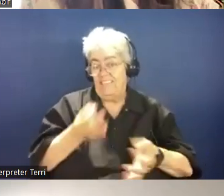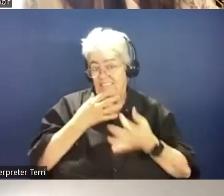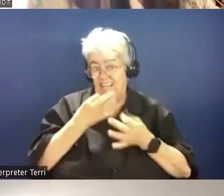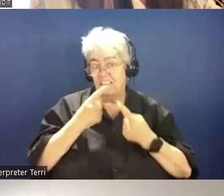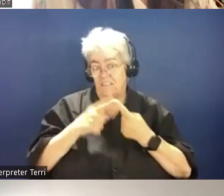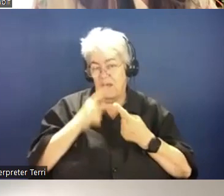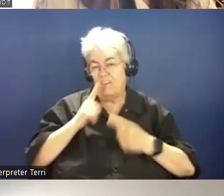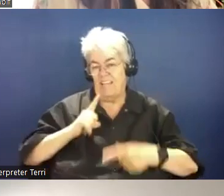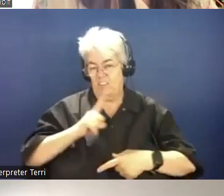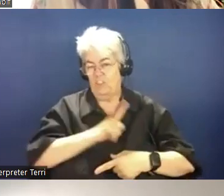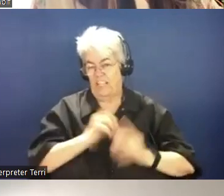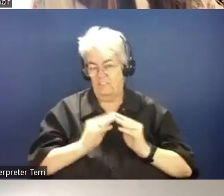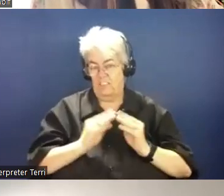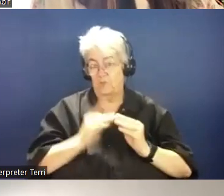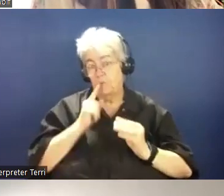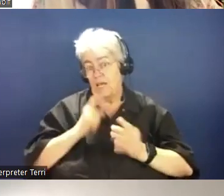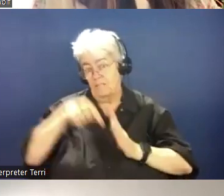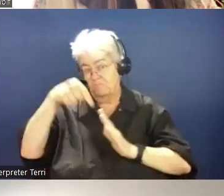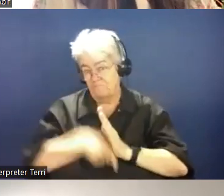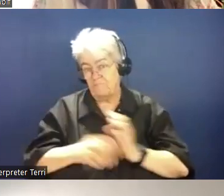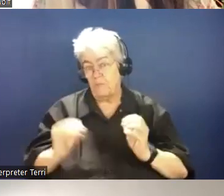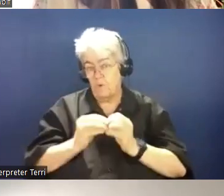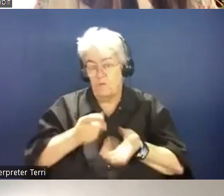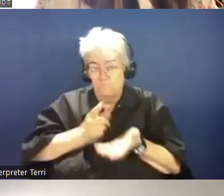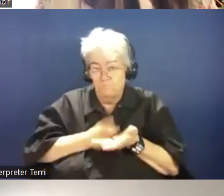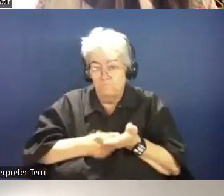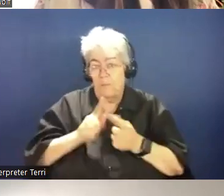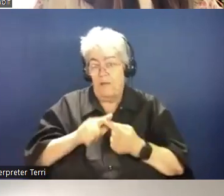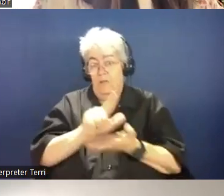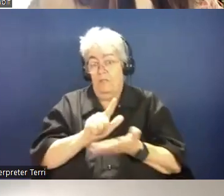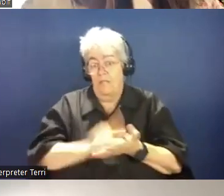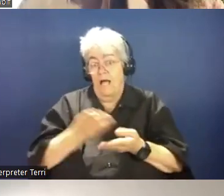on some of the legislation. And see if folks had questions. So,